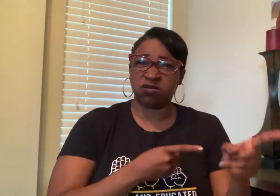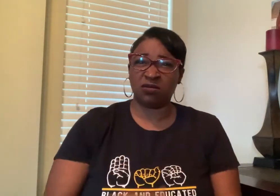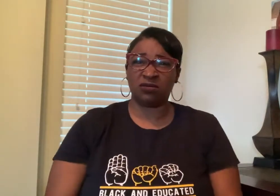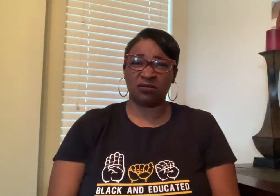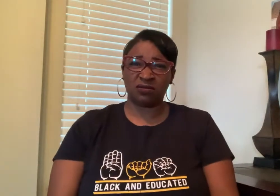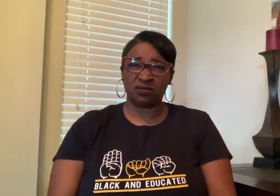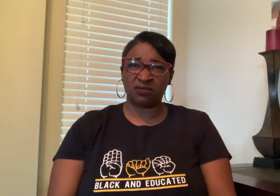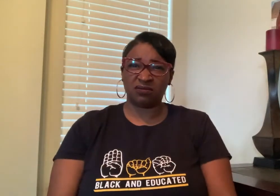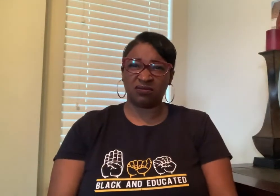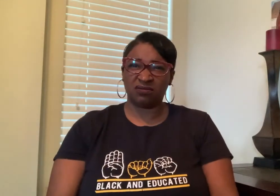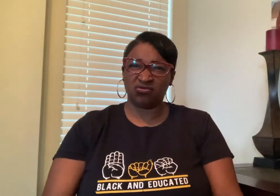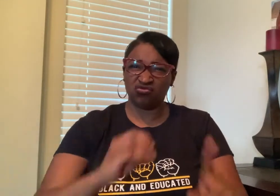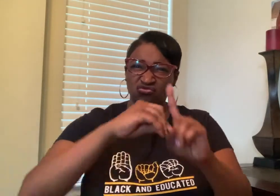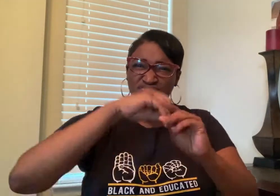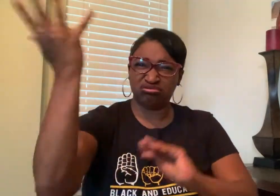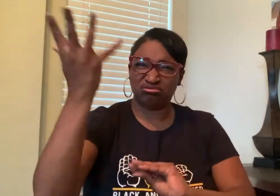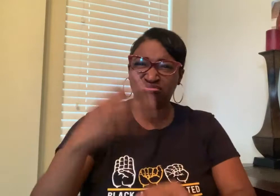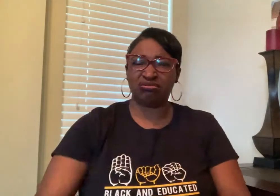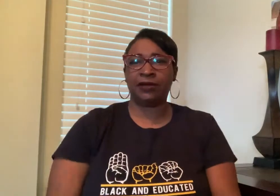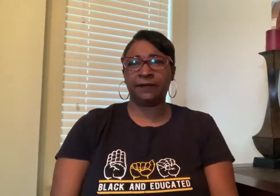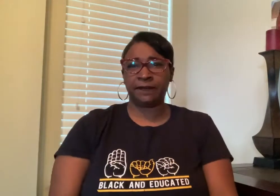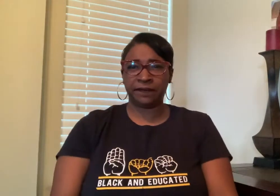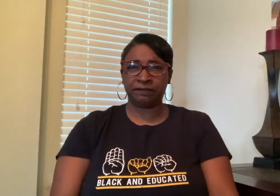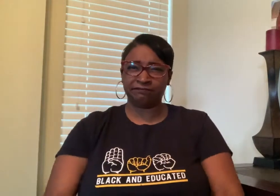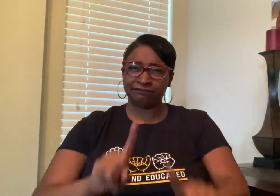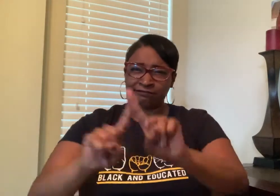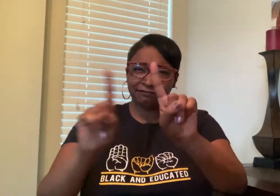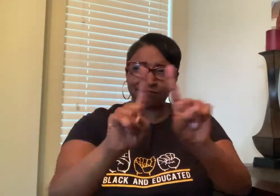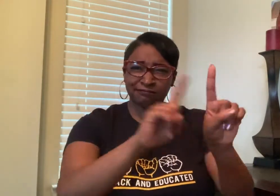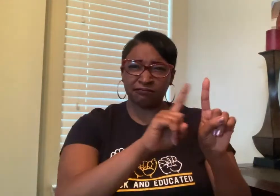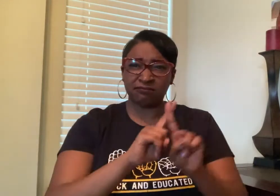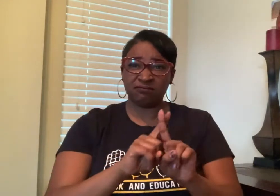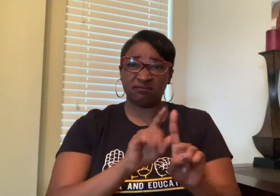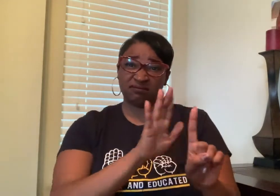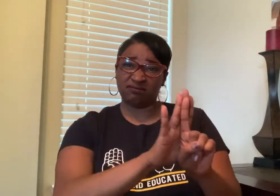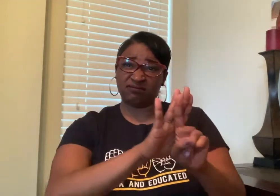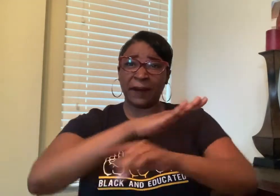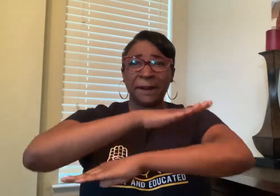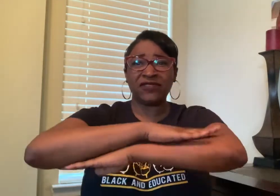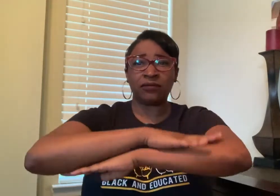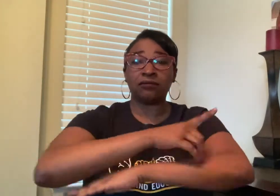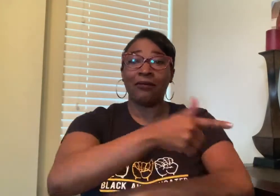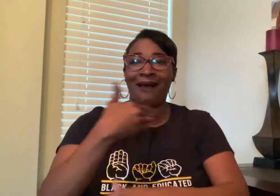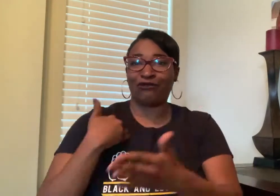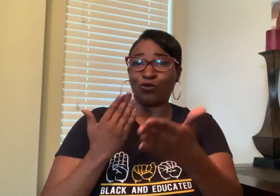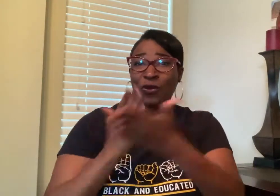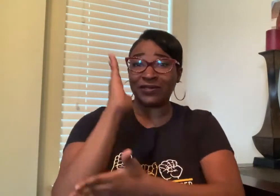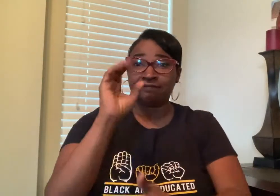They become targets of attacks, are ridiculed and cancelled; But whatever their platform